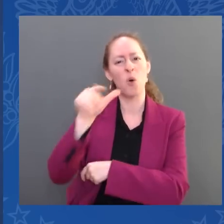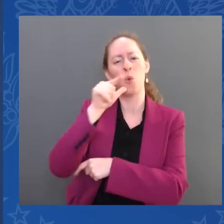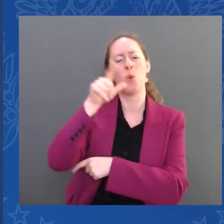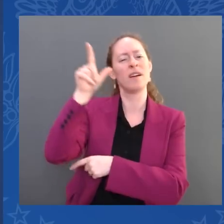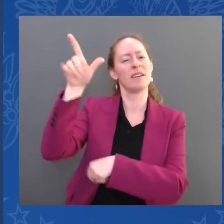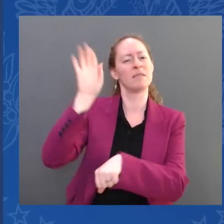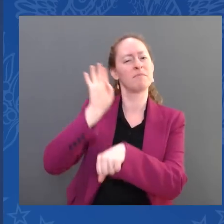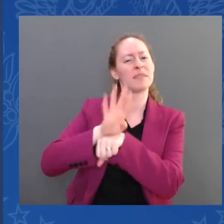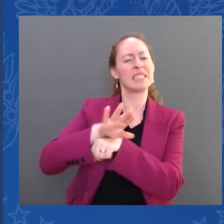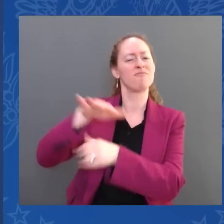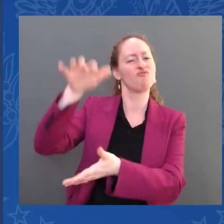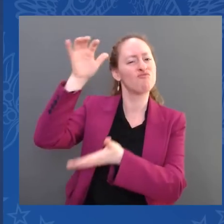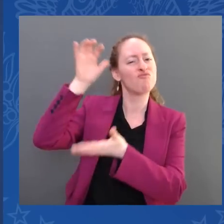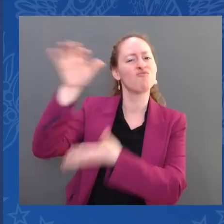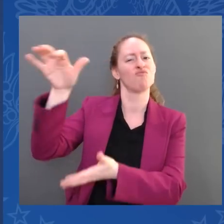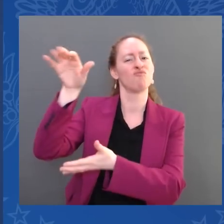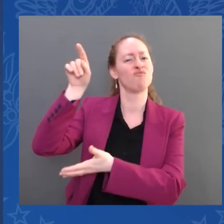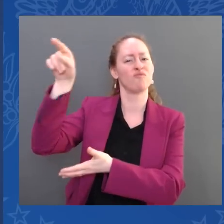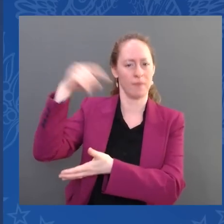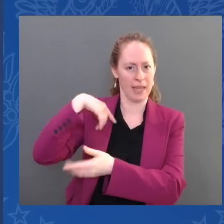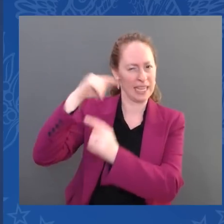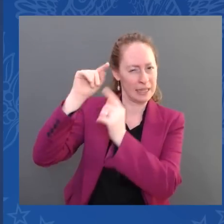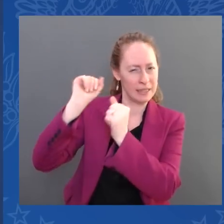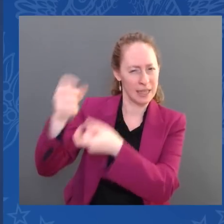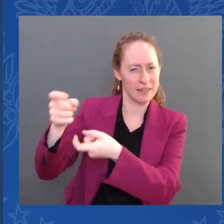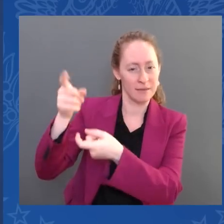even though they had a -- $40 billion in profits.